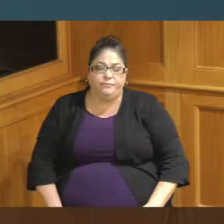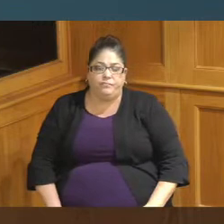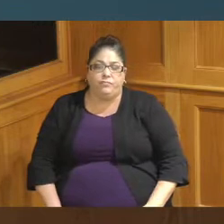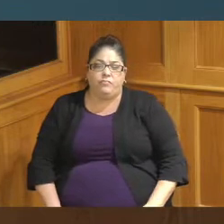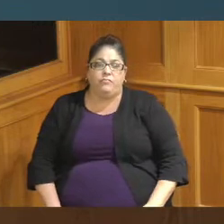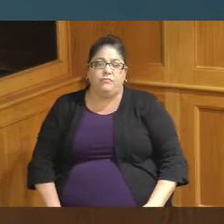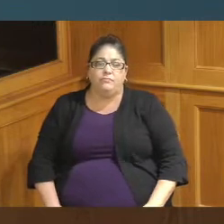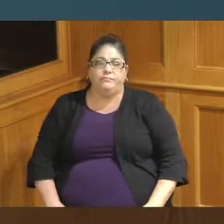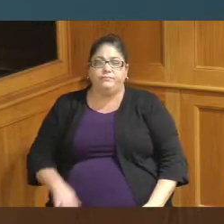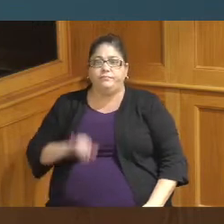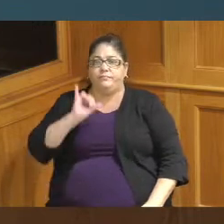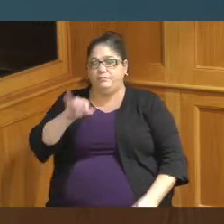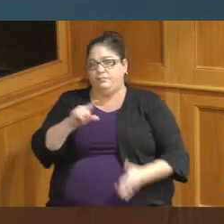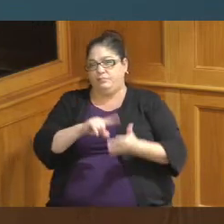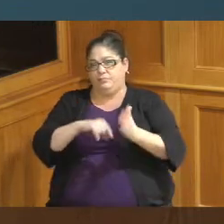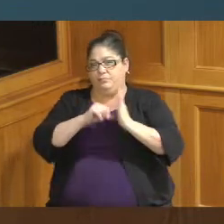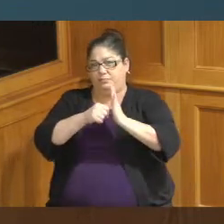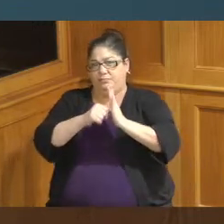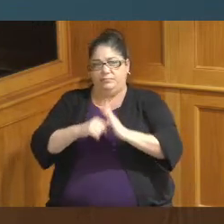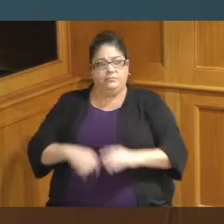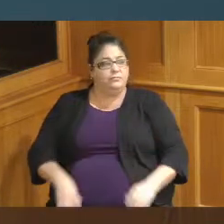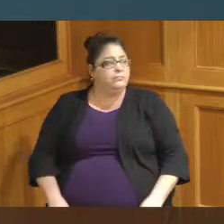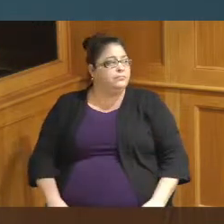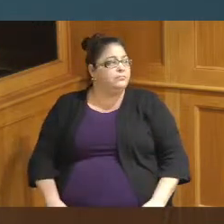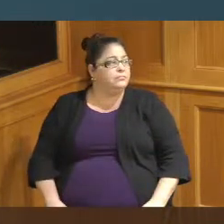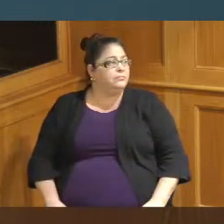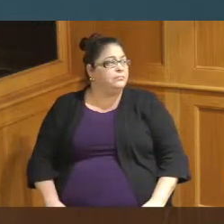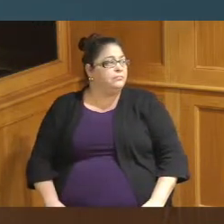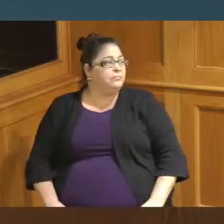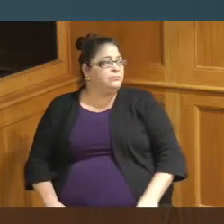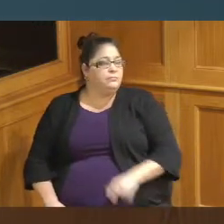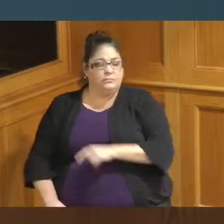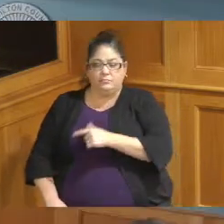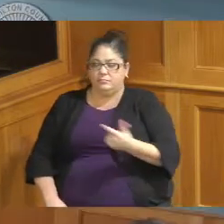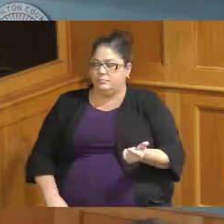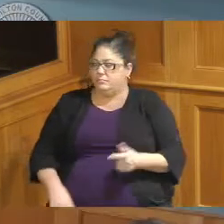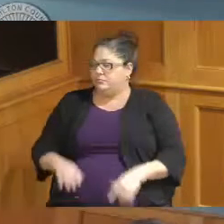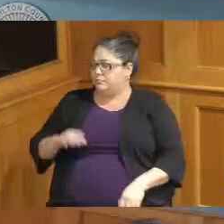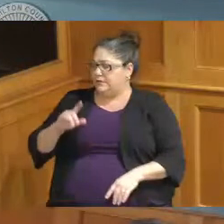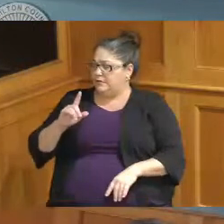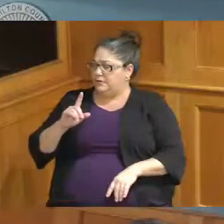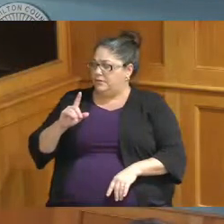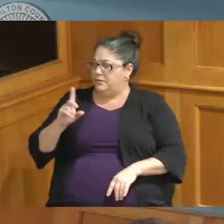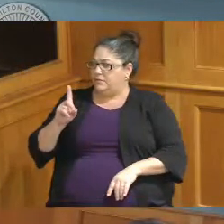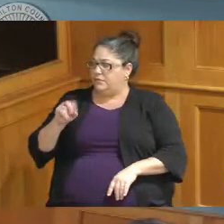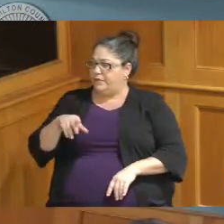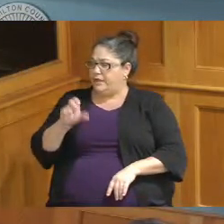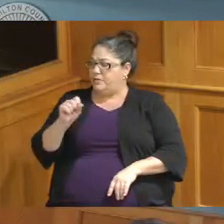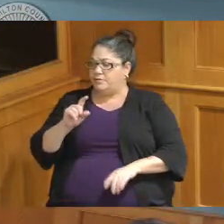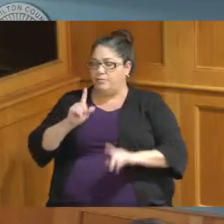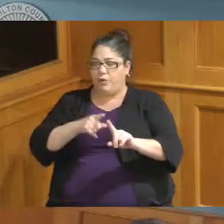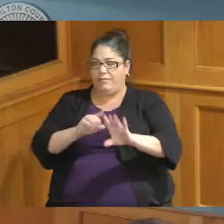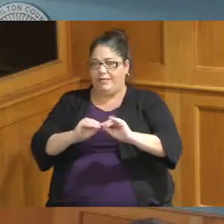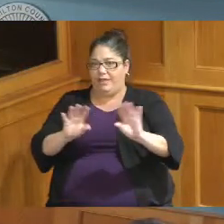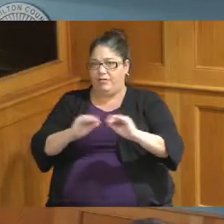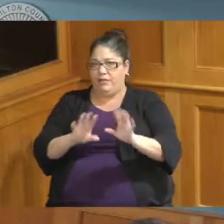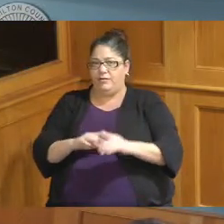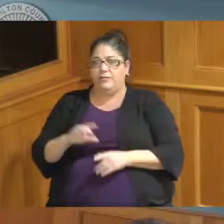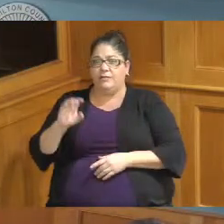and I wanted to bring up can I can I ask a a point of clarity because yes when the so the ER dollars